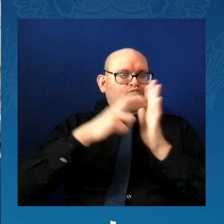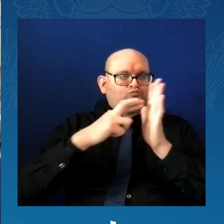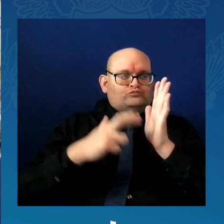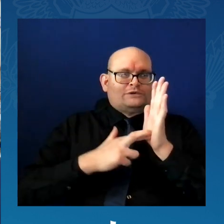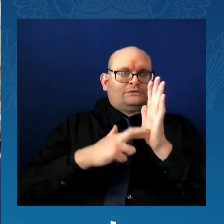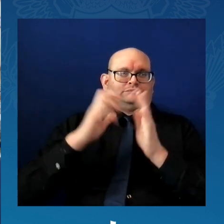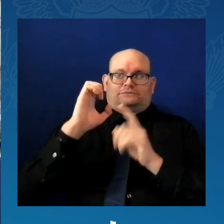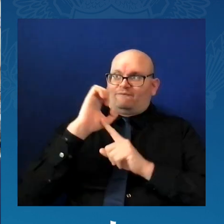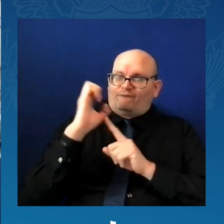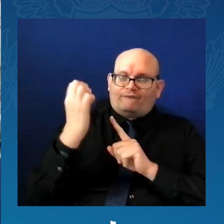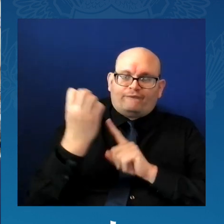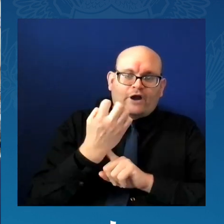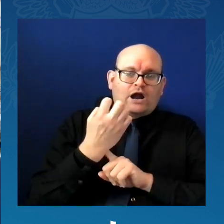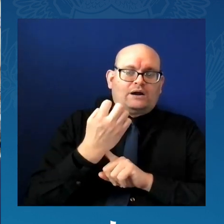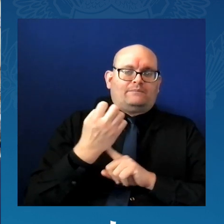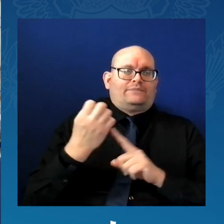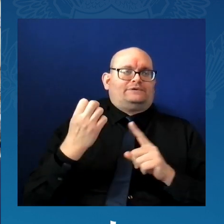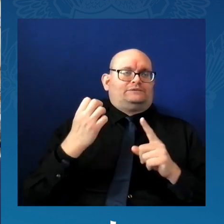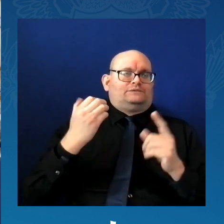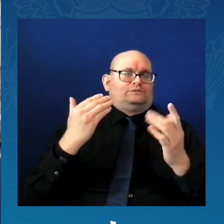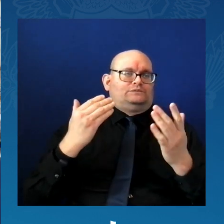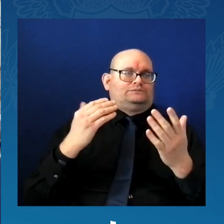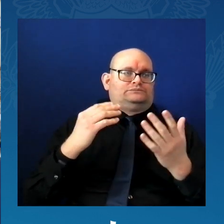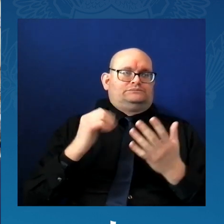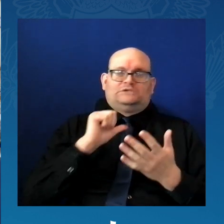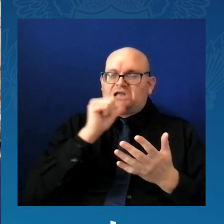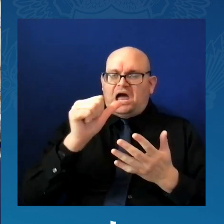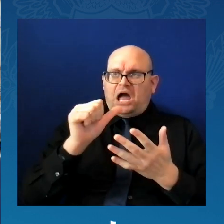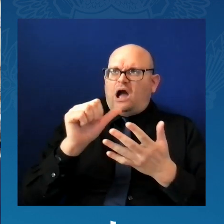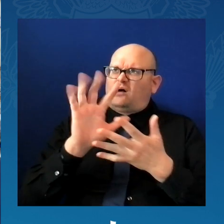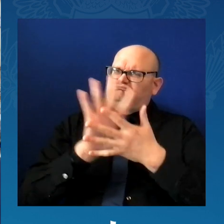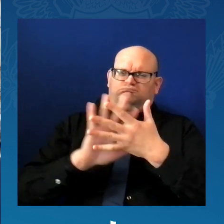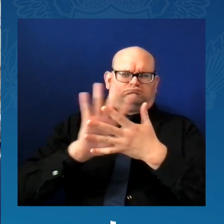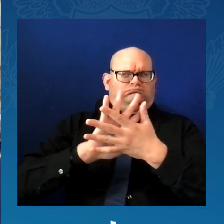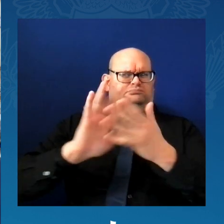to generate sustainable businesses and improve our national security in space.